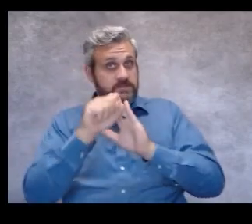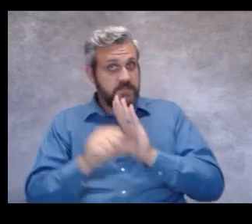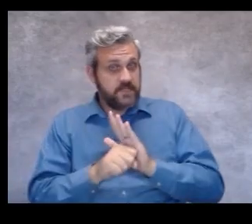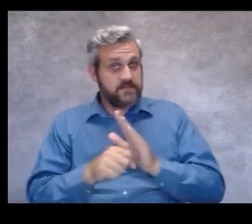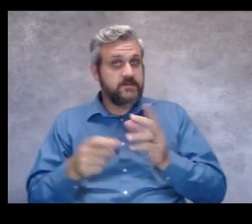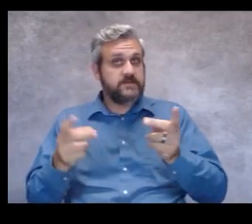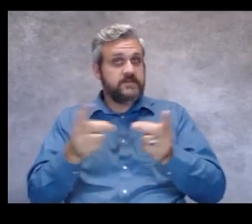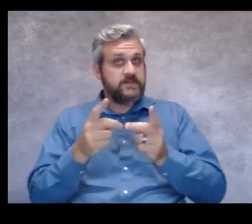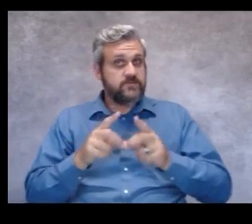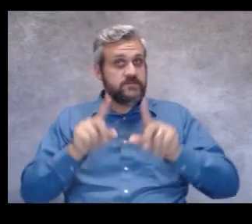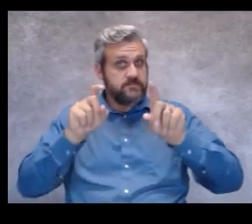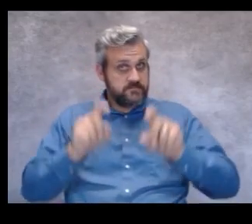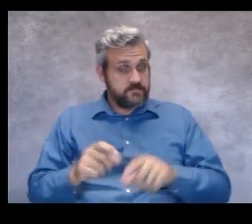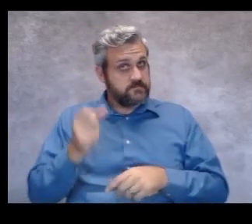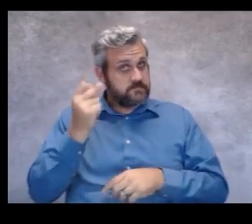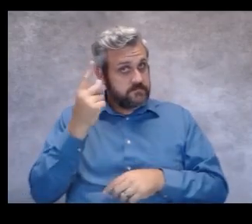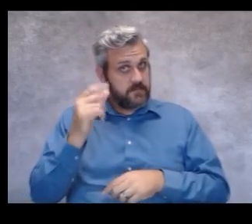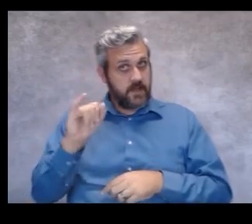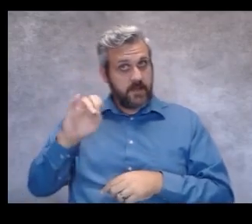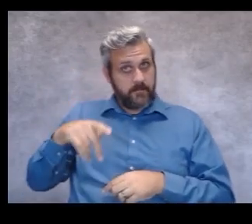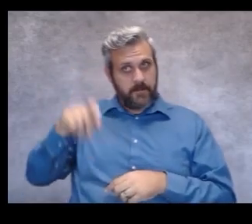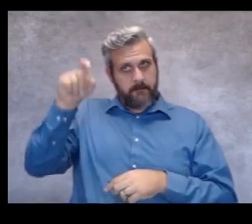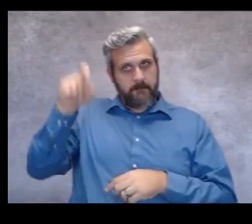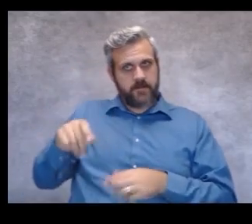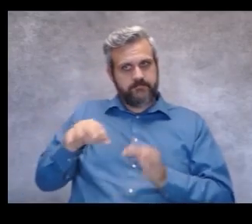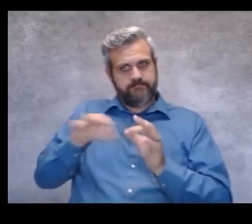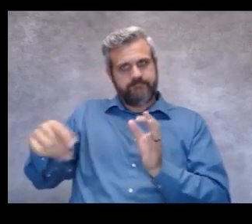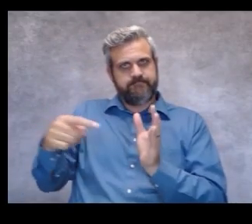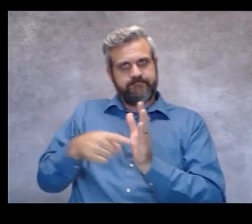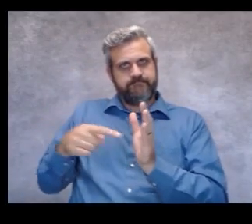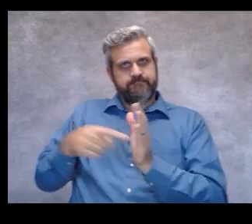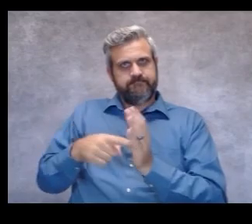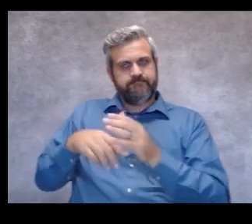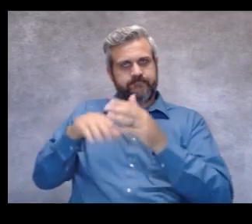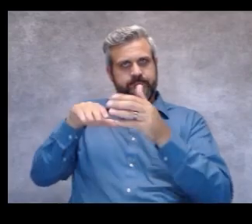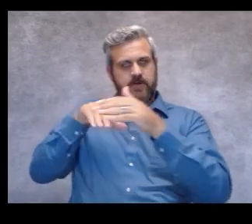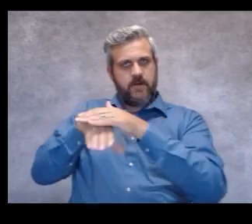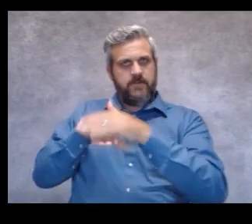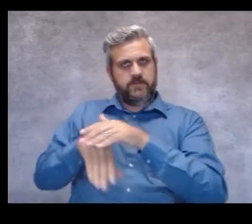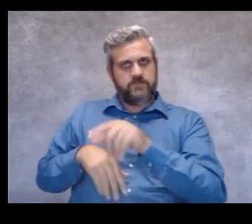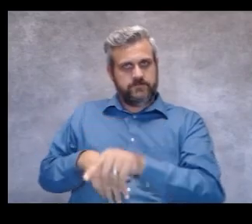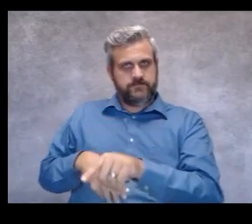assessment if their IEP specifies these accommodations.